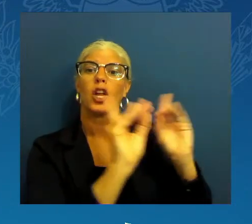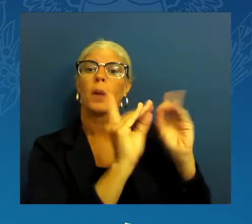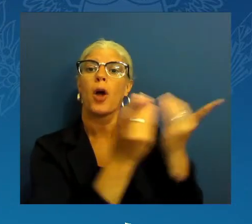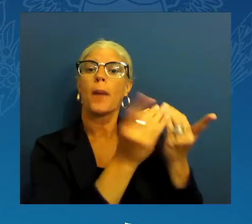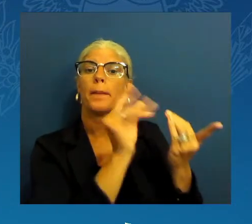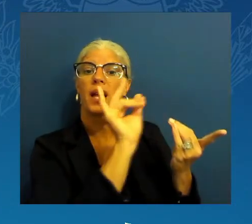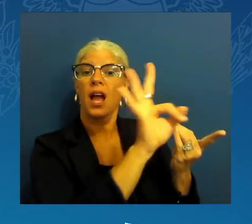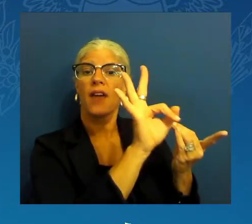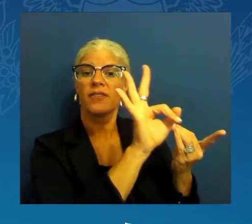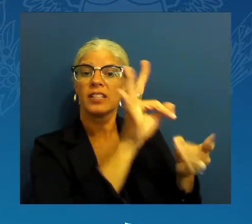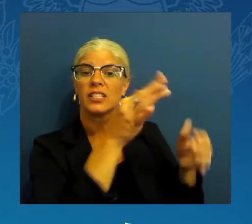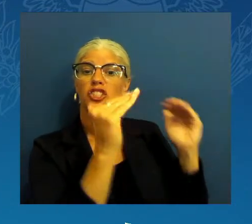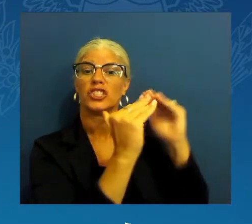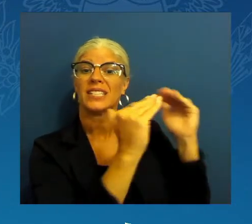and throw them out of our country,